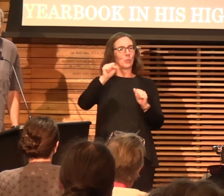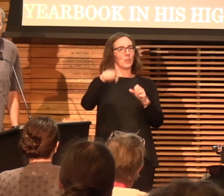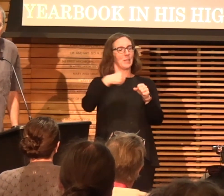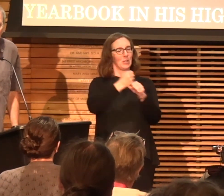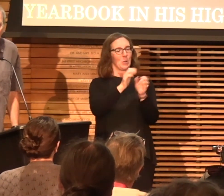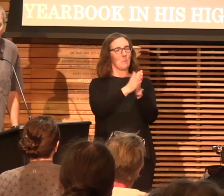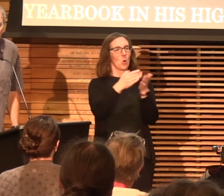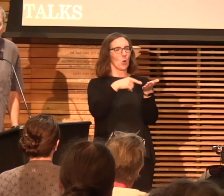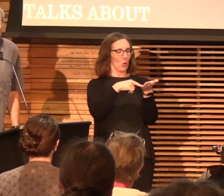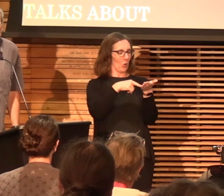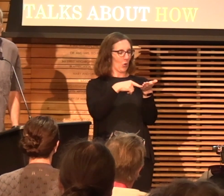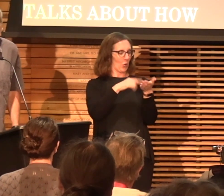that talks about how in England